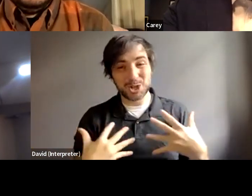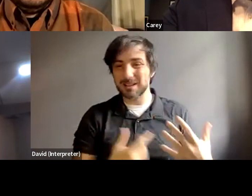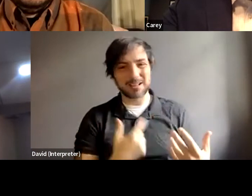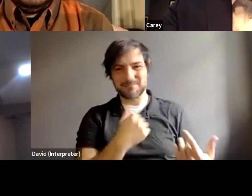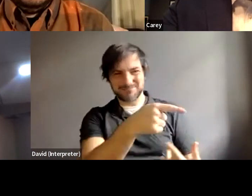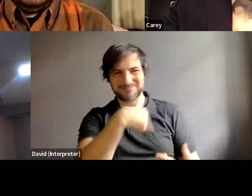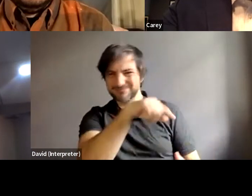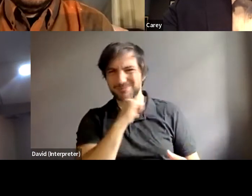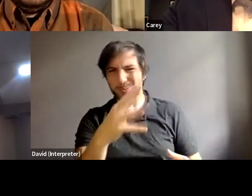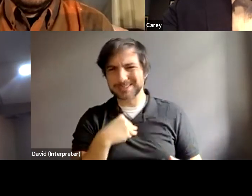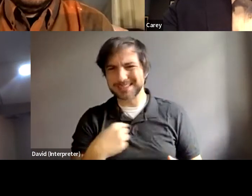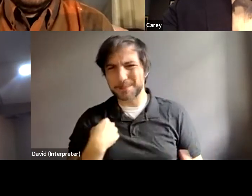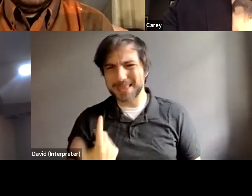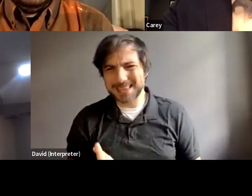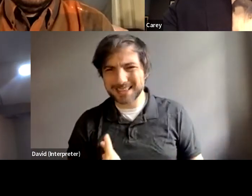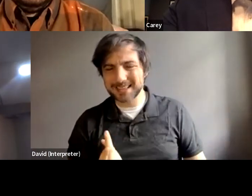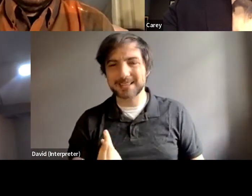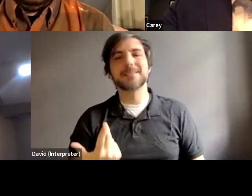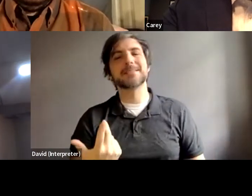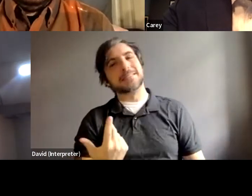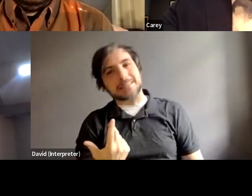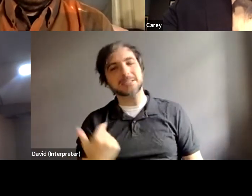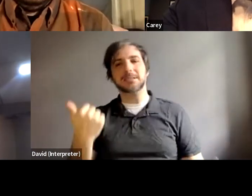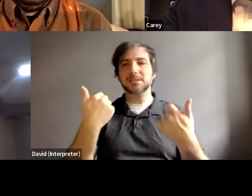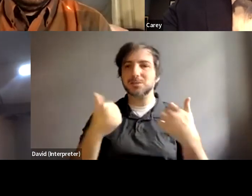ing to figure out how to make hockey more inclusive for everyone. Drew said